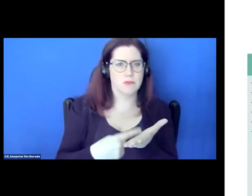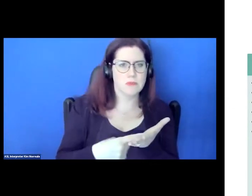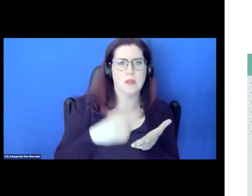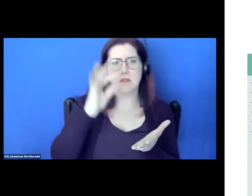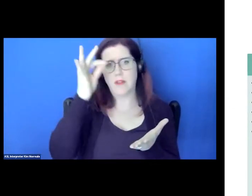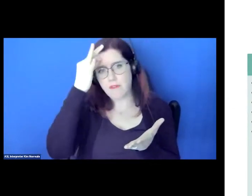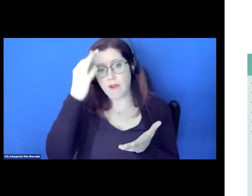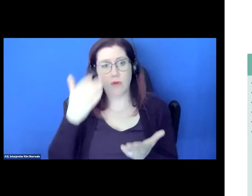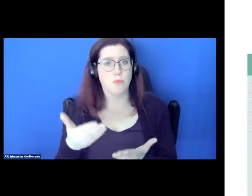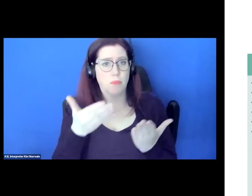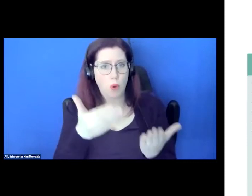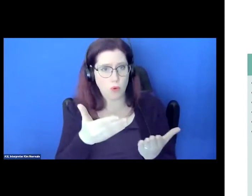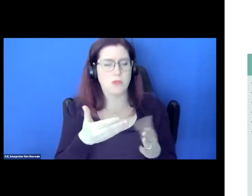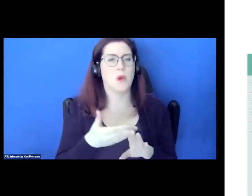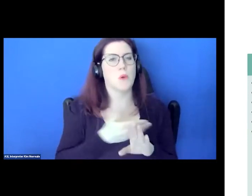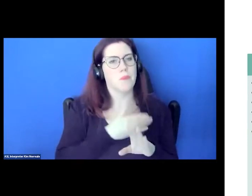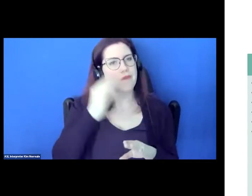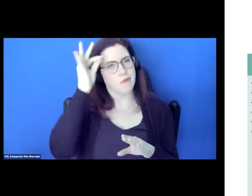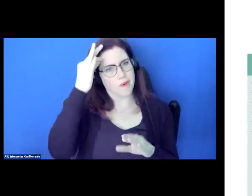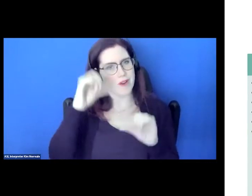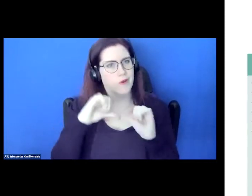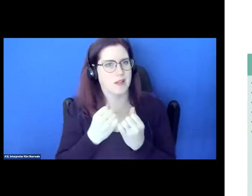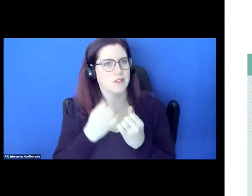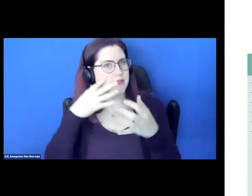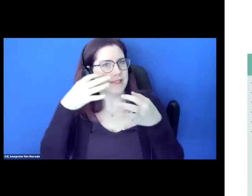before the federal agency makes decisions on those proposals.